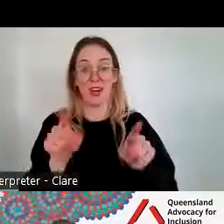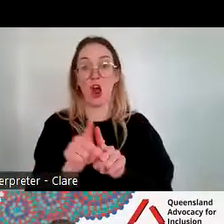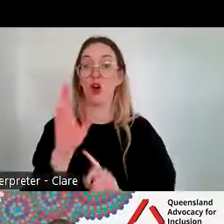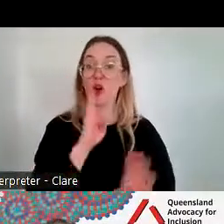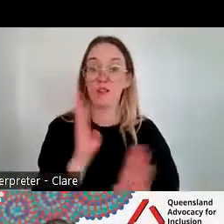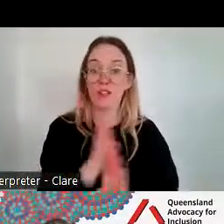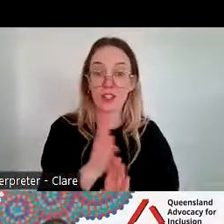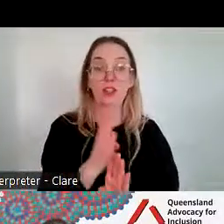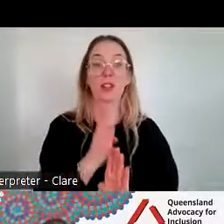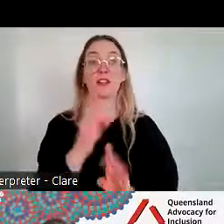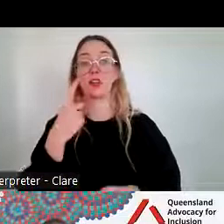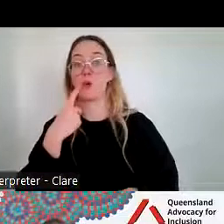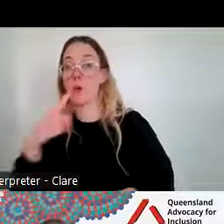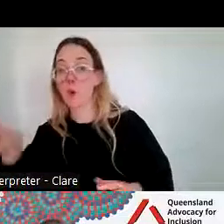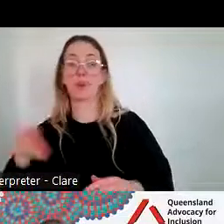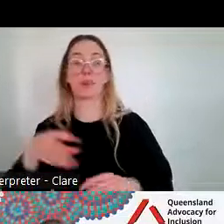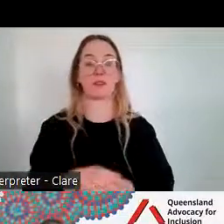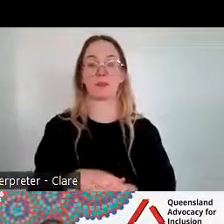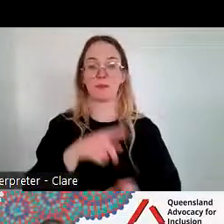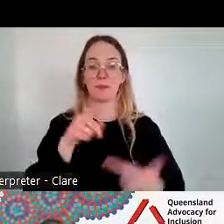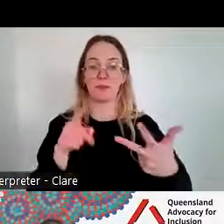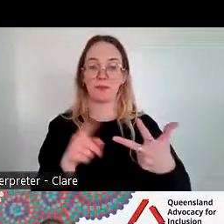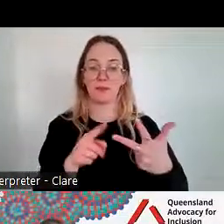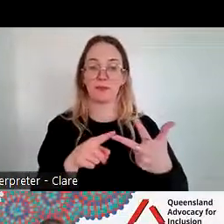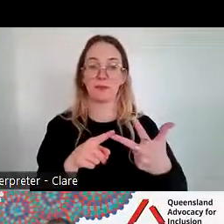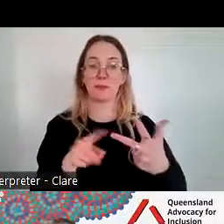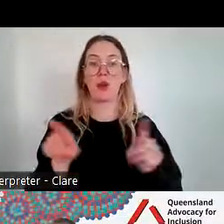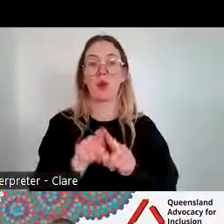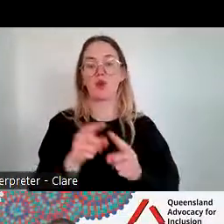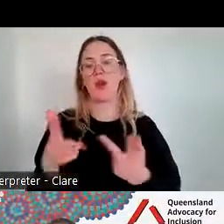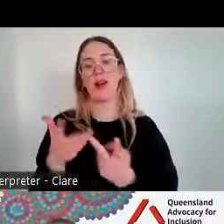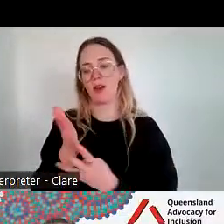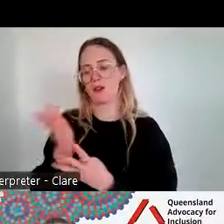as alternatives under the Act for the appointment to the appointment of guardian and administrator.